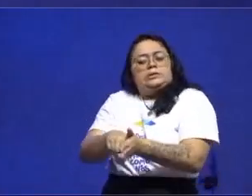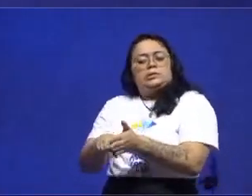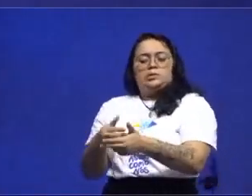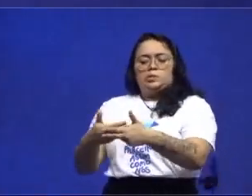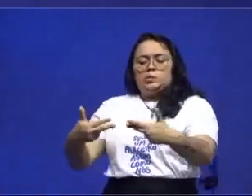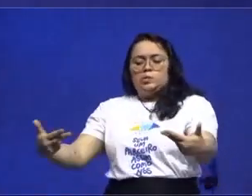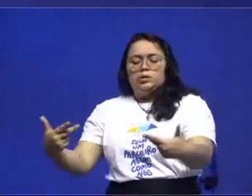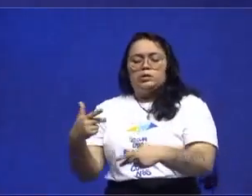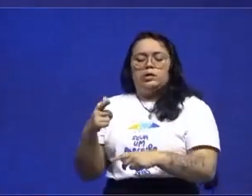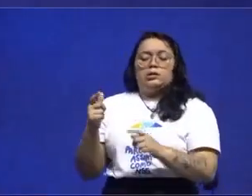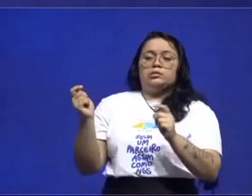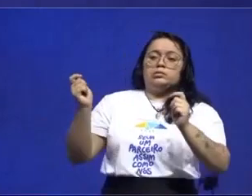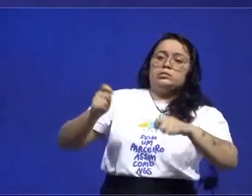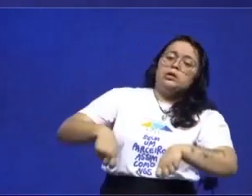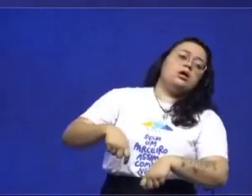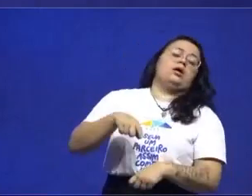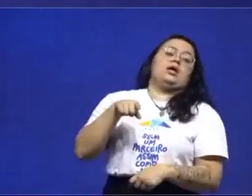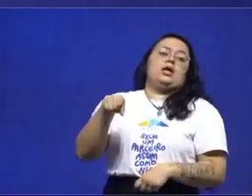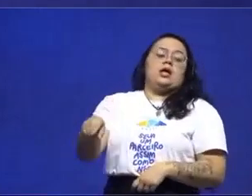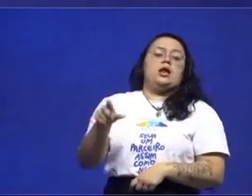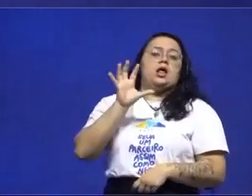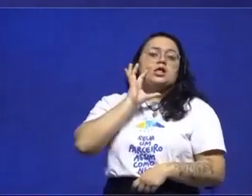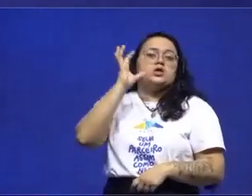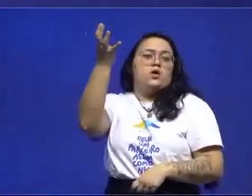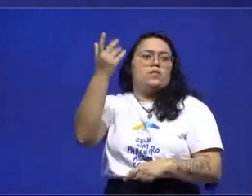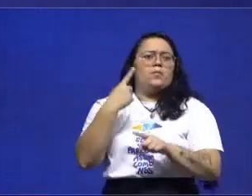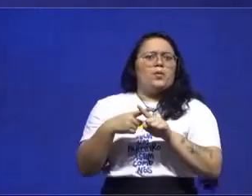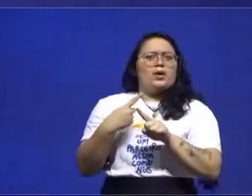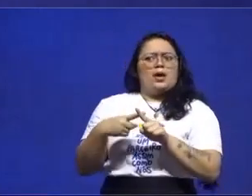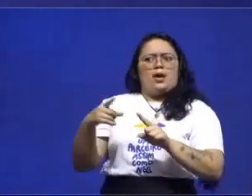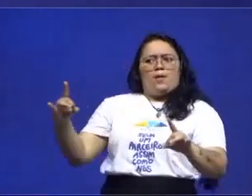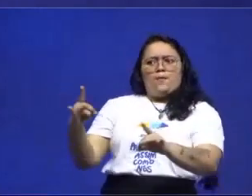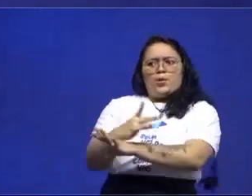closing a diagnosis because it still did not meet the criteria but had characteristics